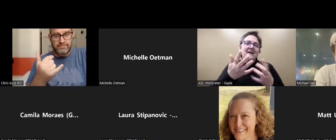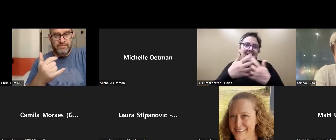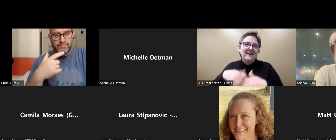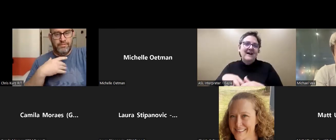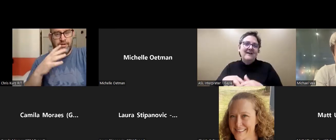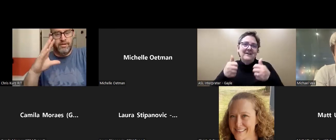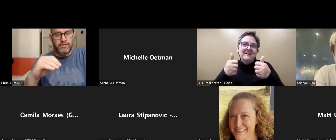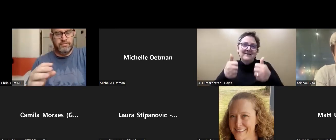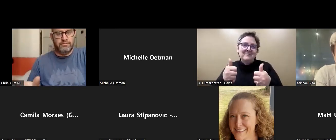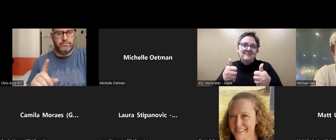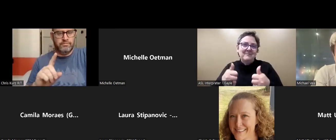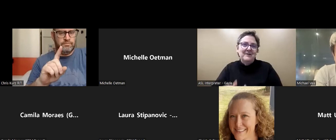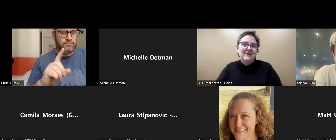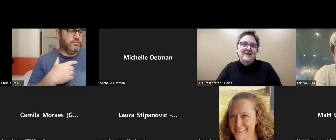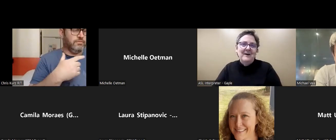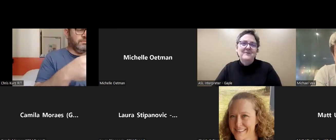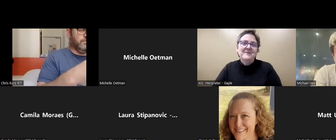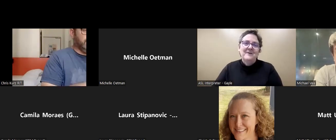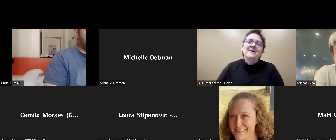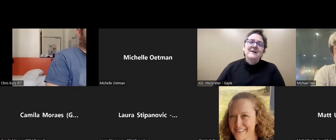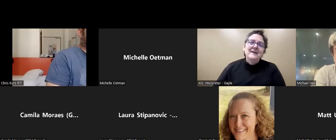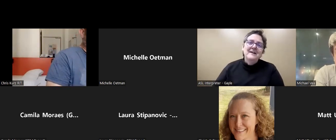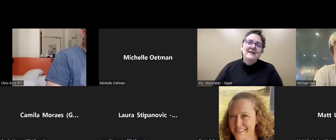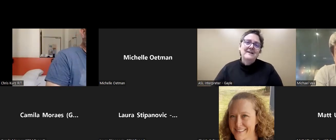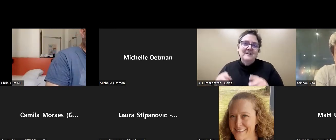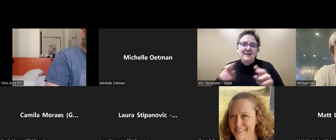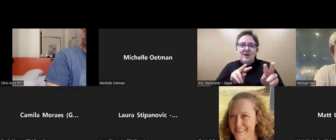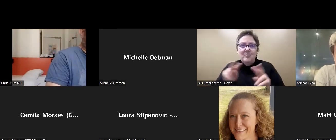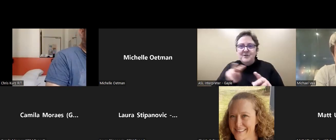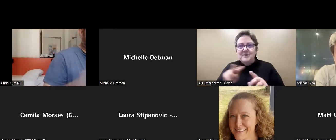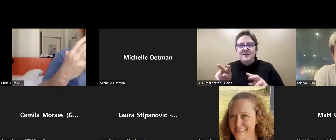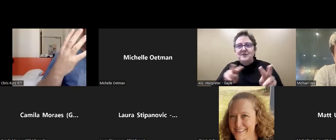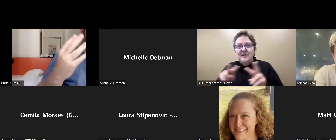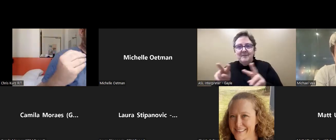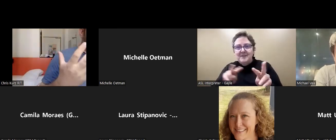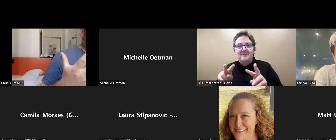and everything seems to be good now. So he is gonna two laptops,